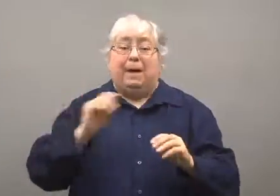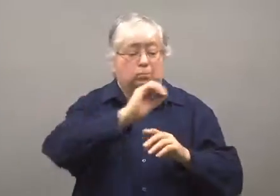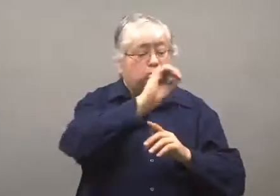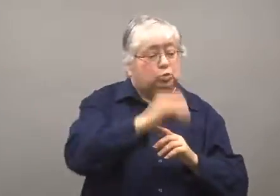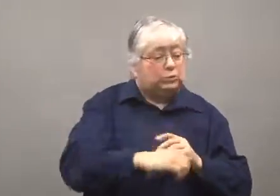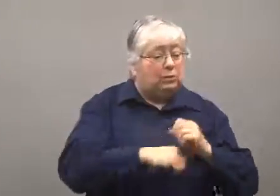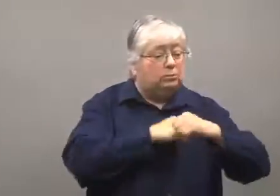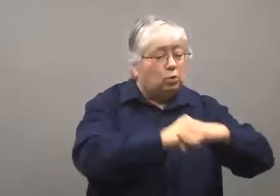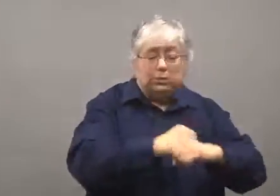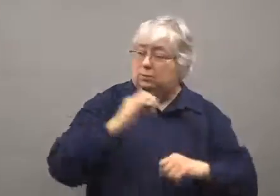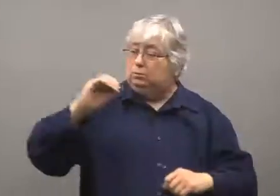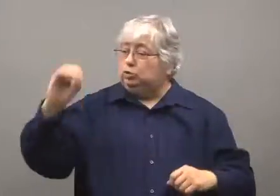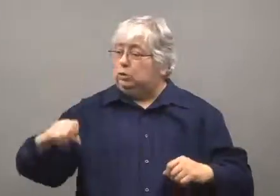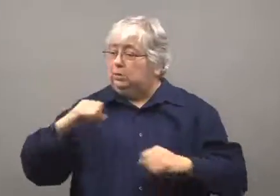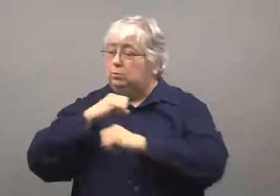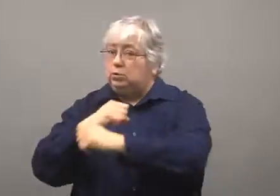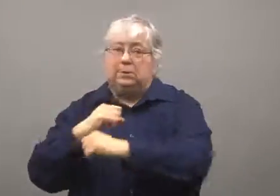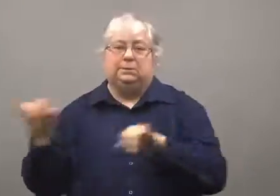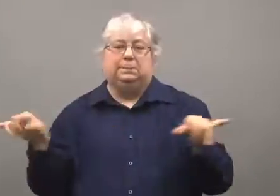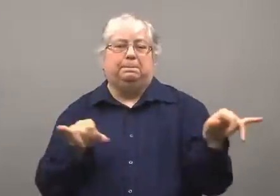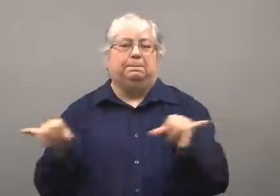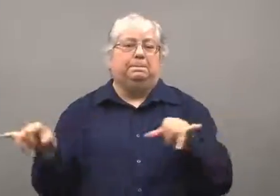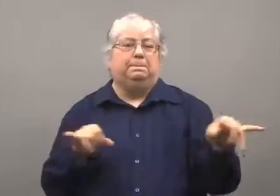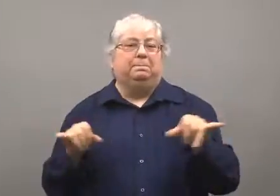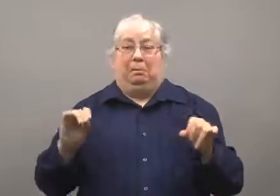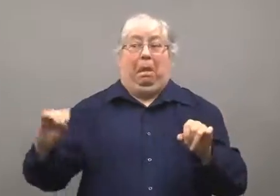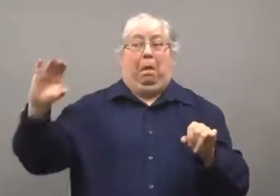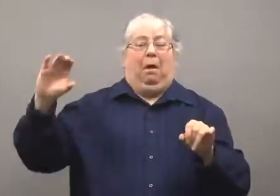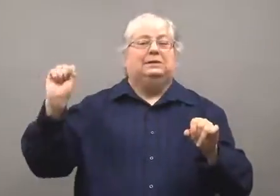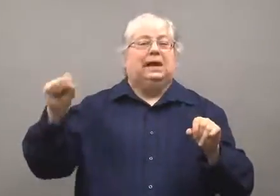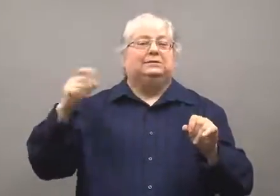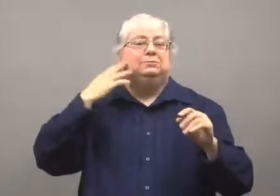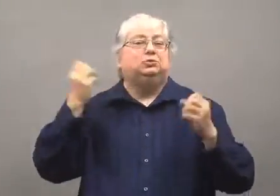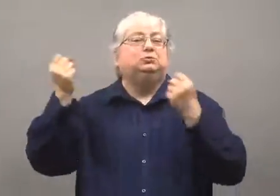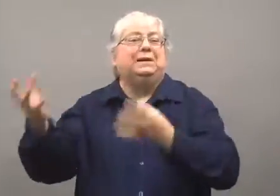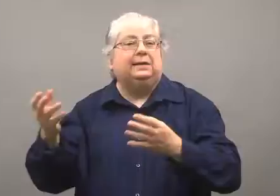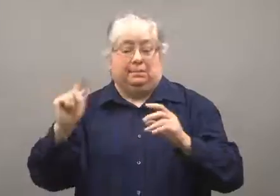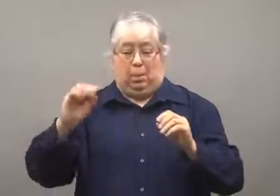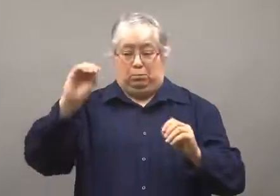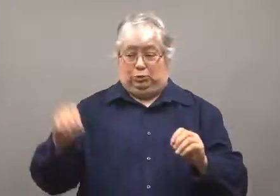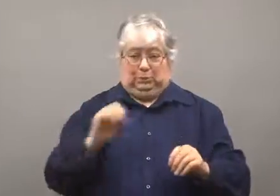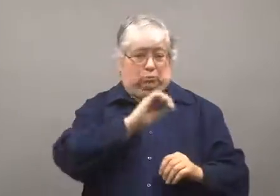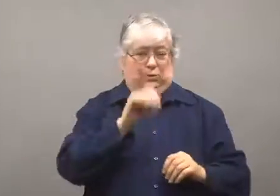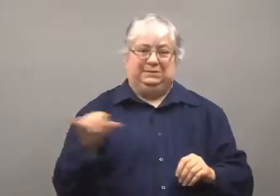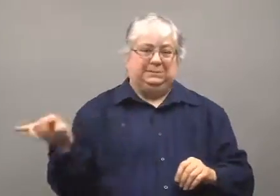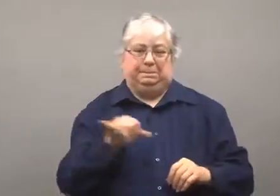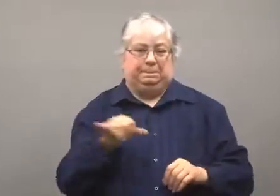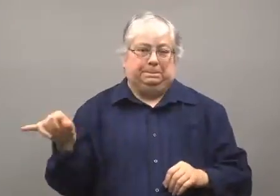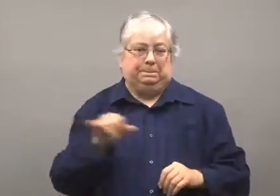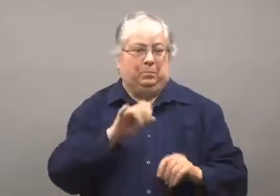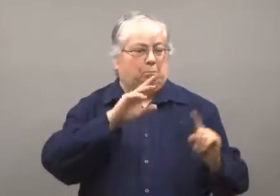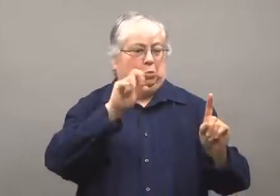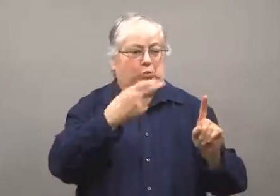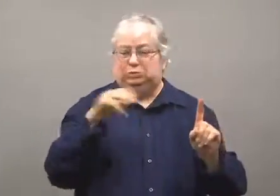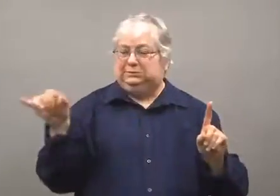The same percentage of aliens were protected in both cases.